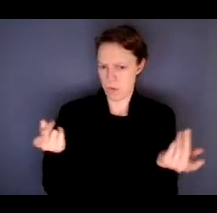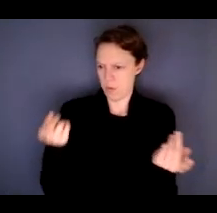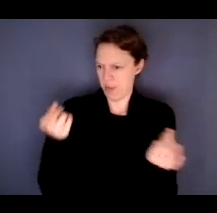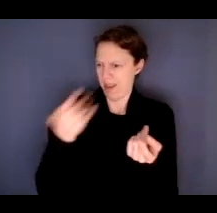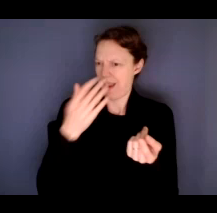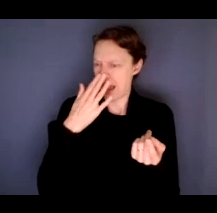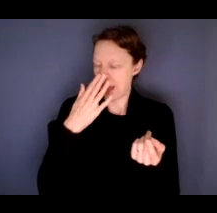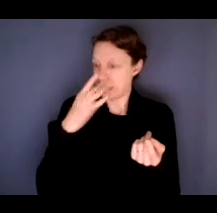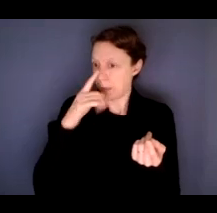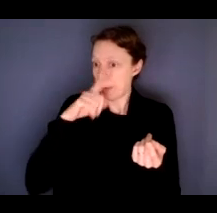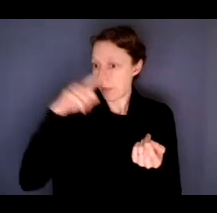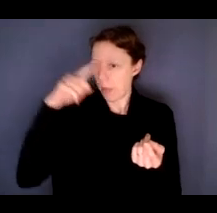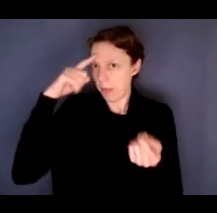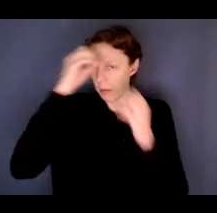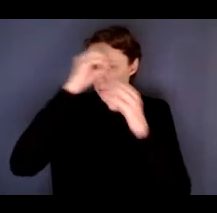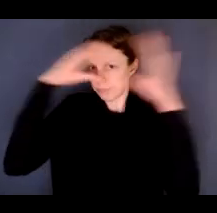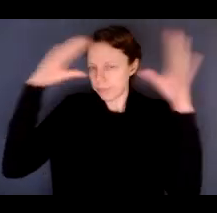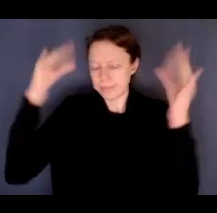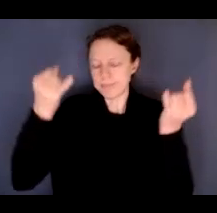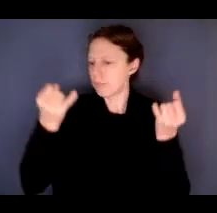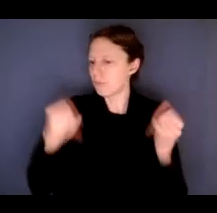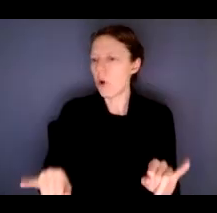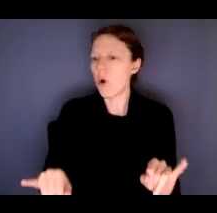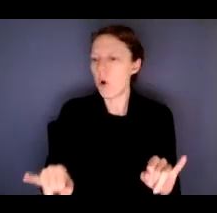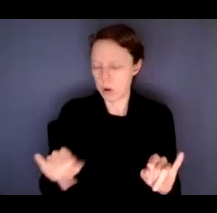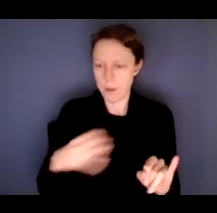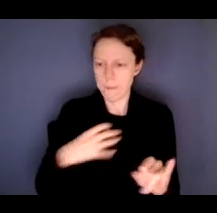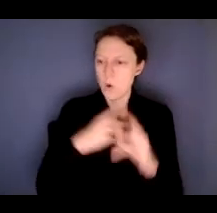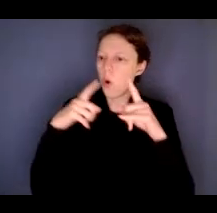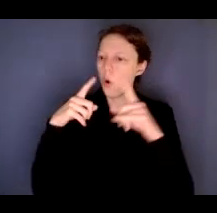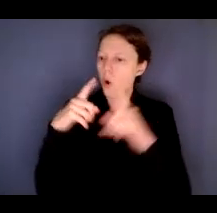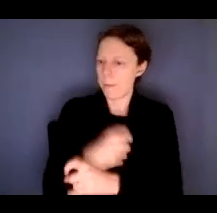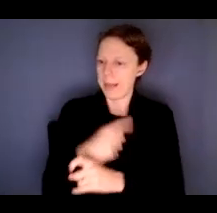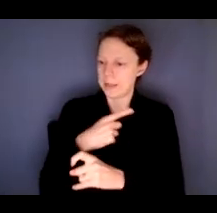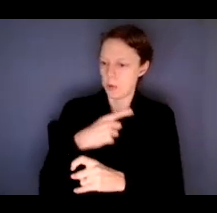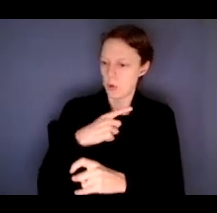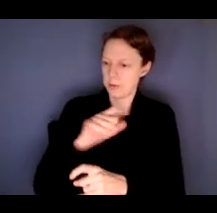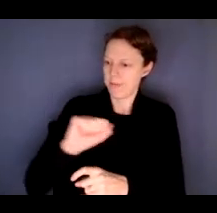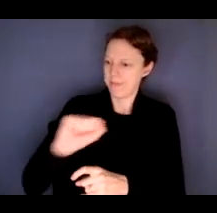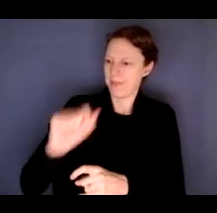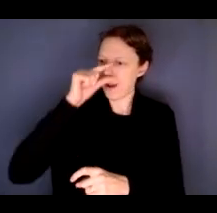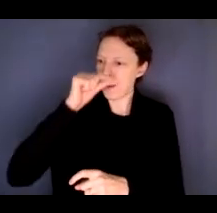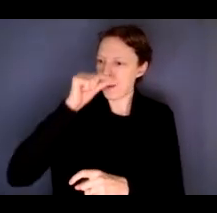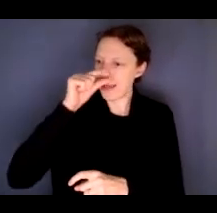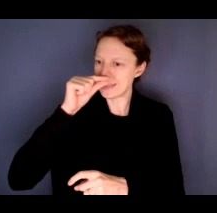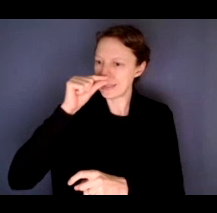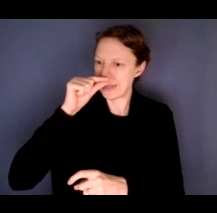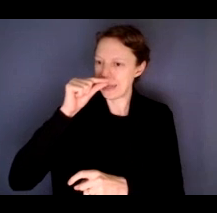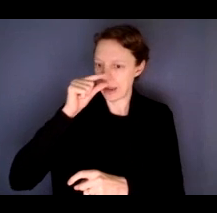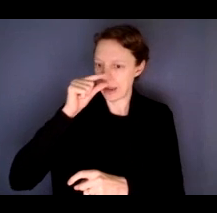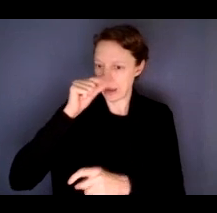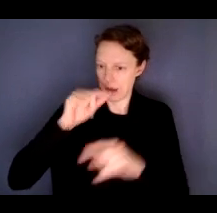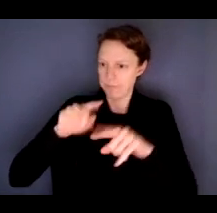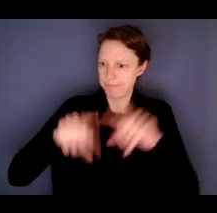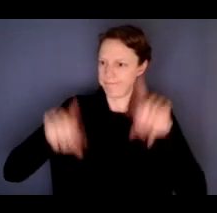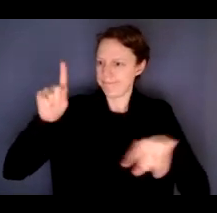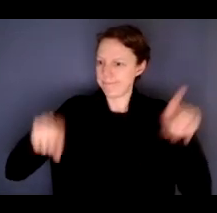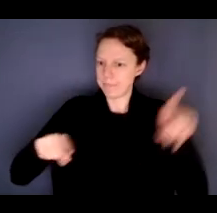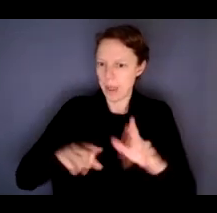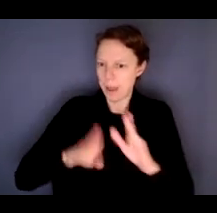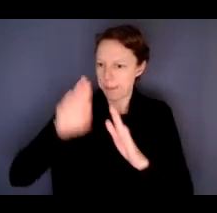It's much more complex than that. Capacity can be fluctuating. It can be impacted by circumstance.